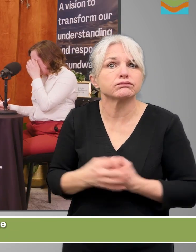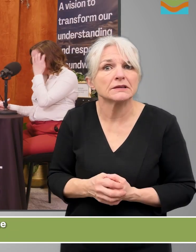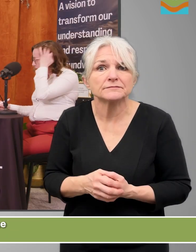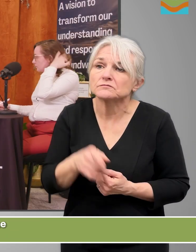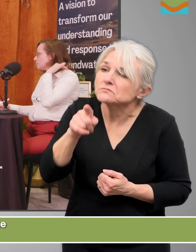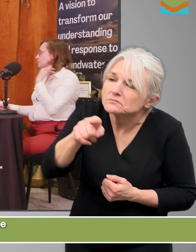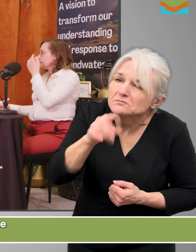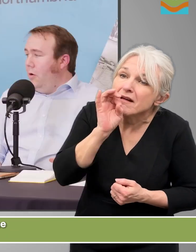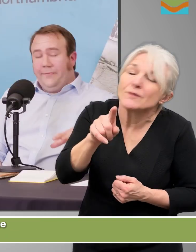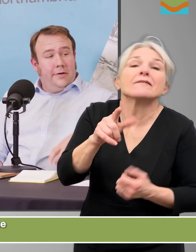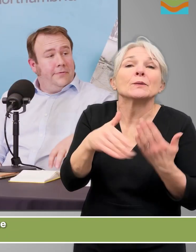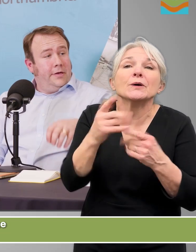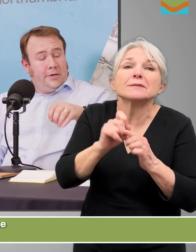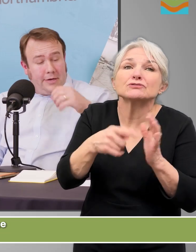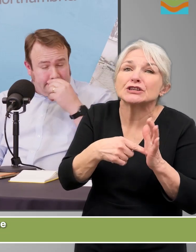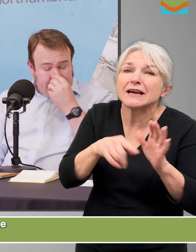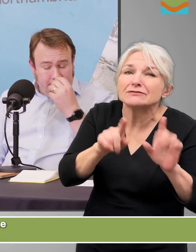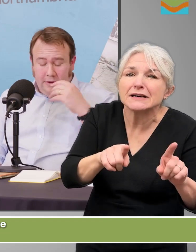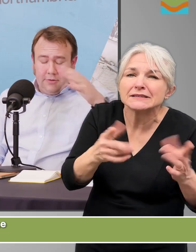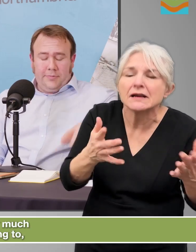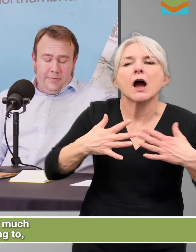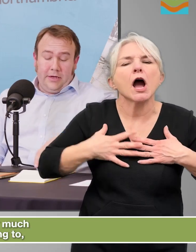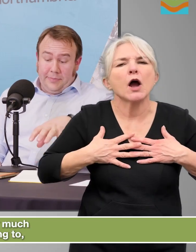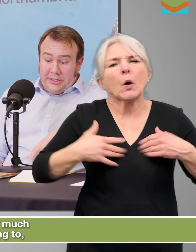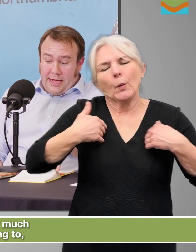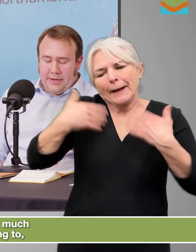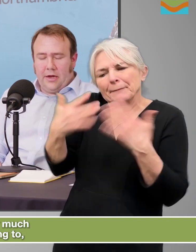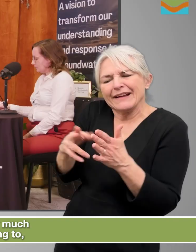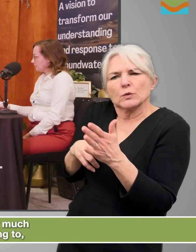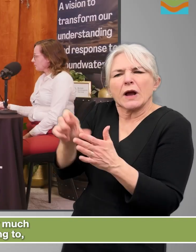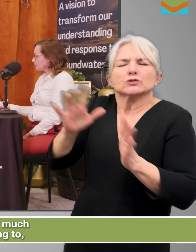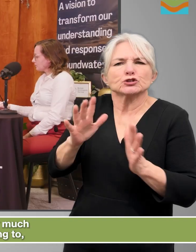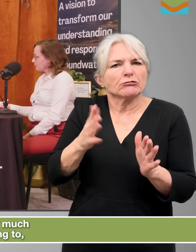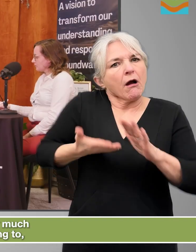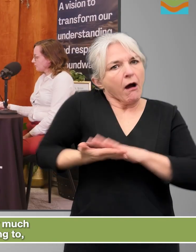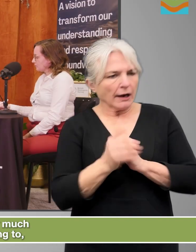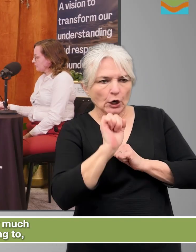Yeah, so what we've done for Newcastle, sorry, as part of PGN has been very much focused. So we've been trying to,